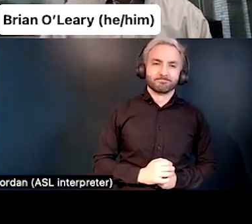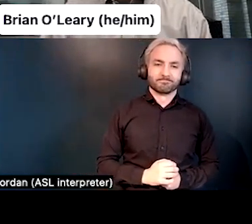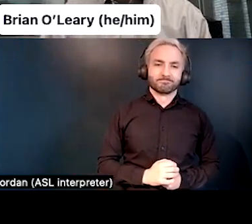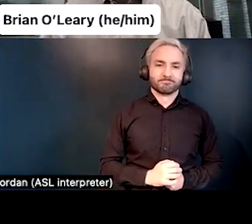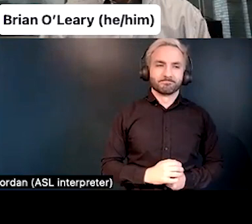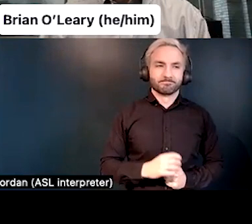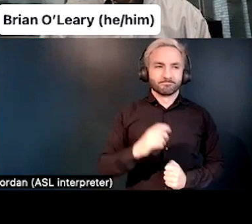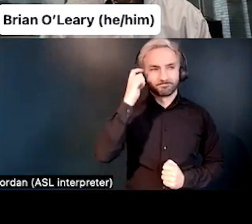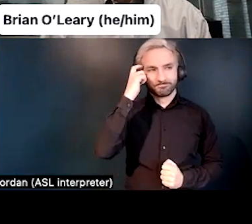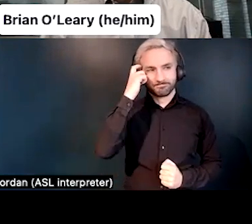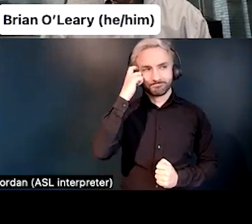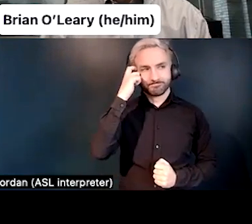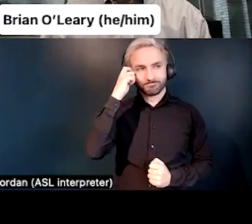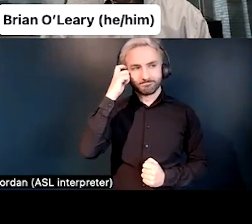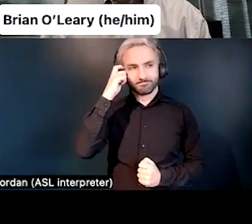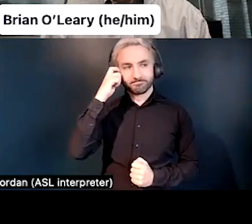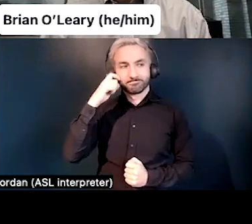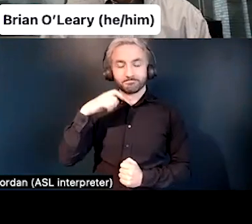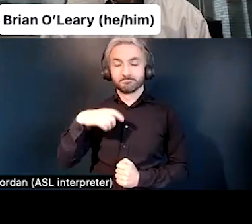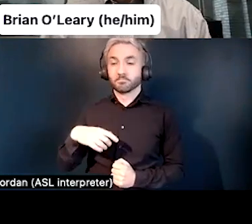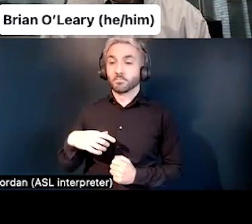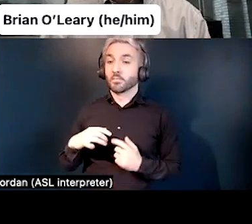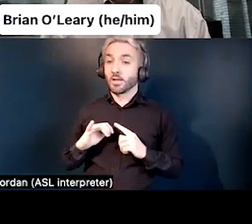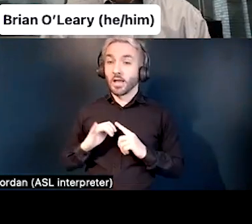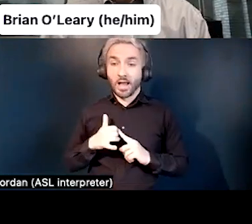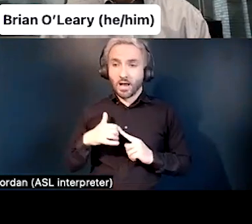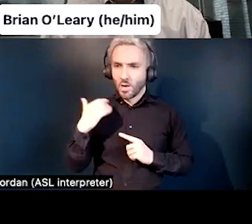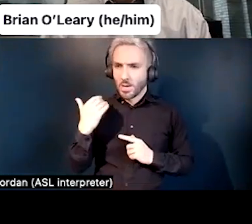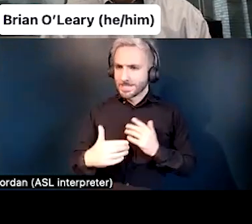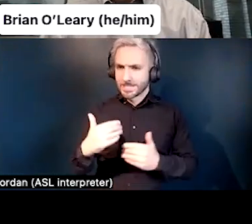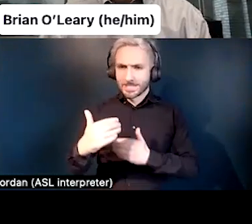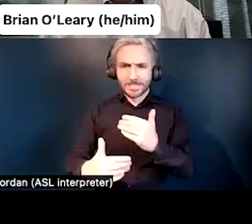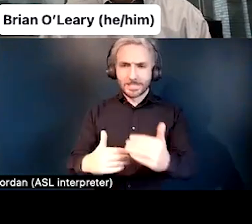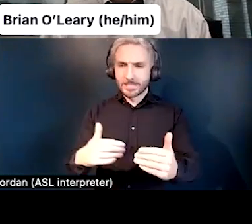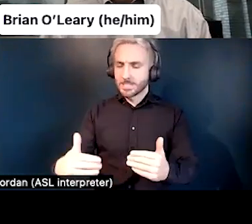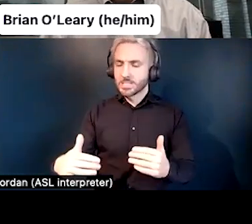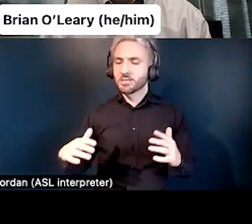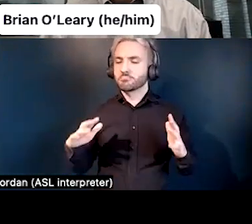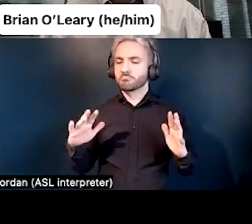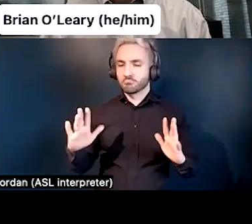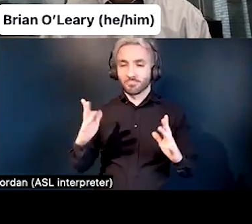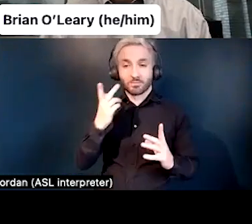Some steps that we could take to get there. We have, over the past year, committed to what we